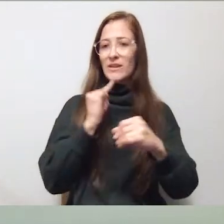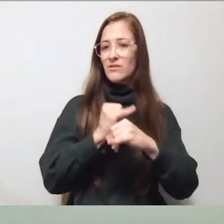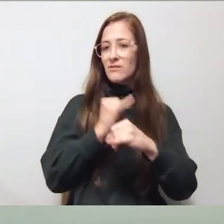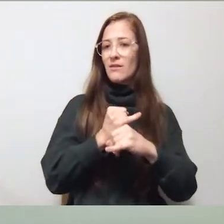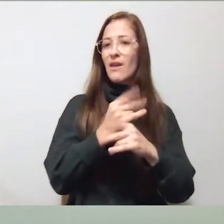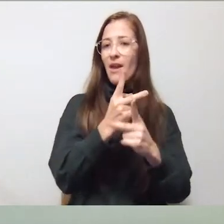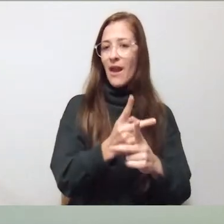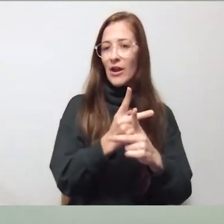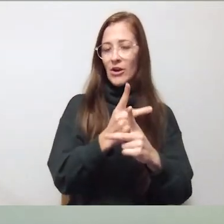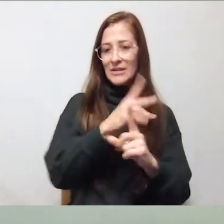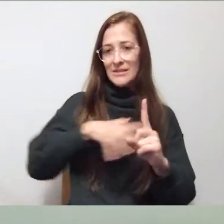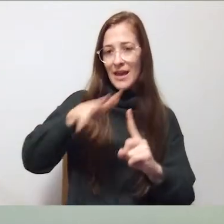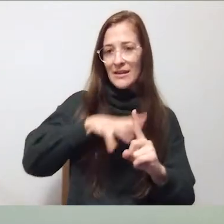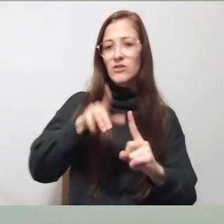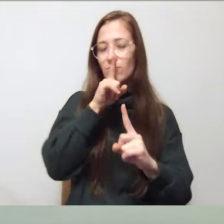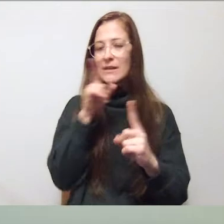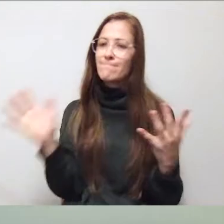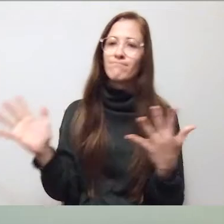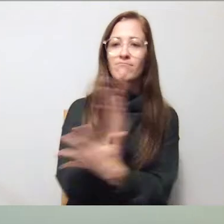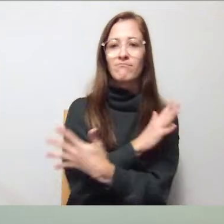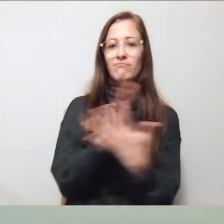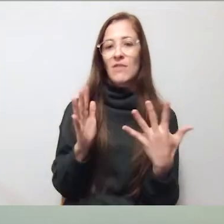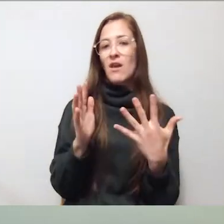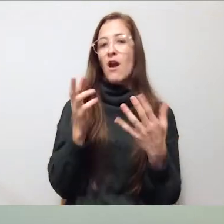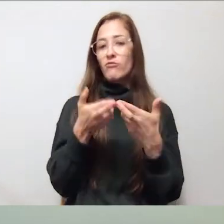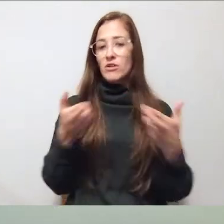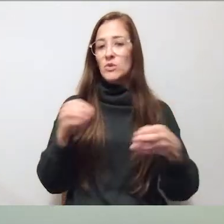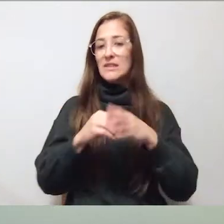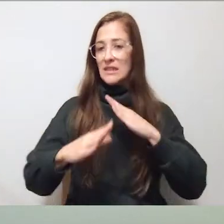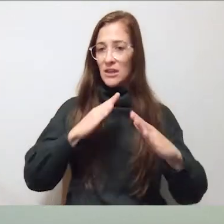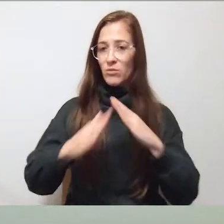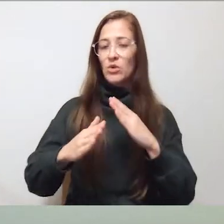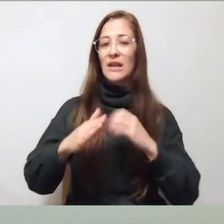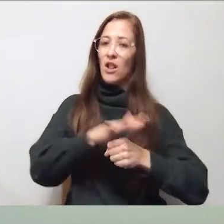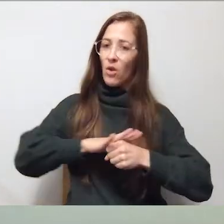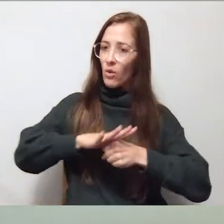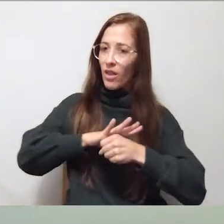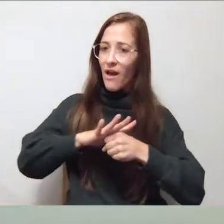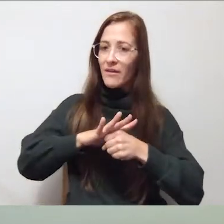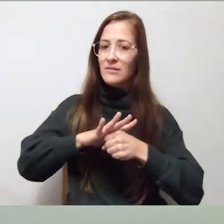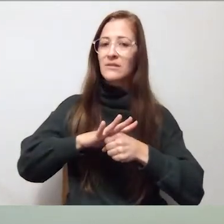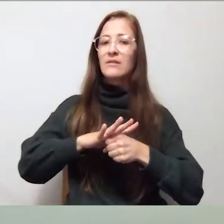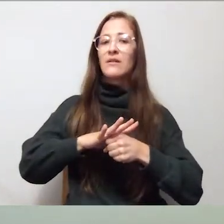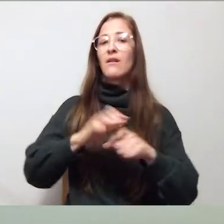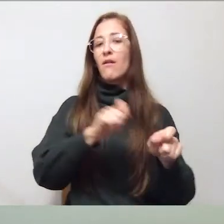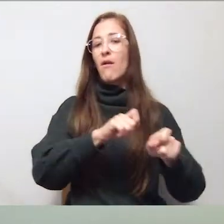So it's really kind of across the board where here is a resource in the community, it is localized. All of the counties also have